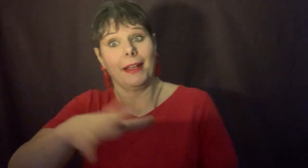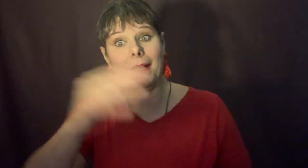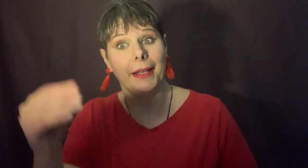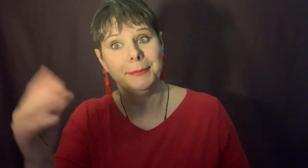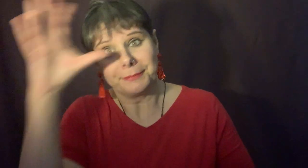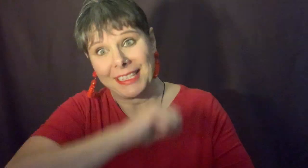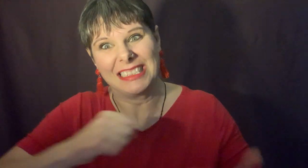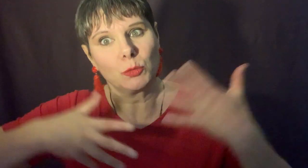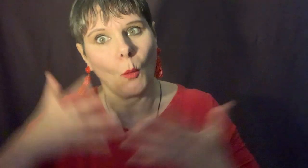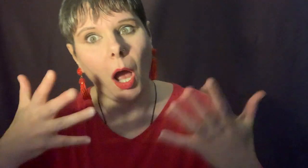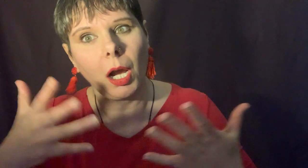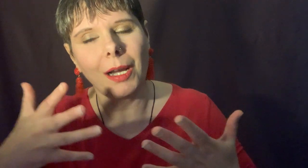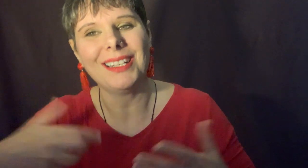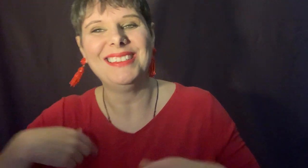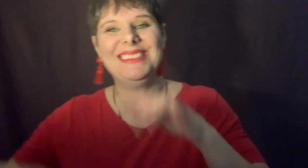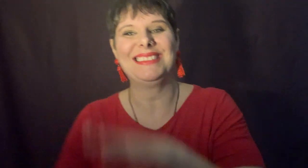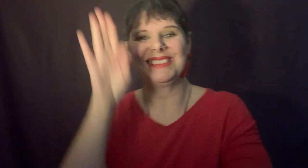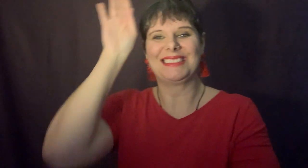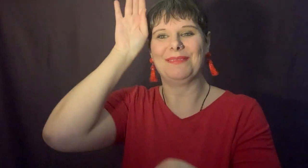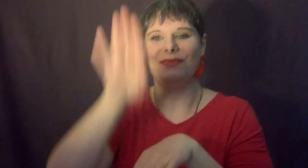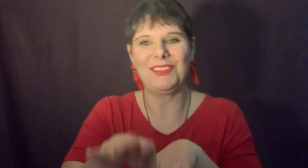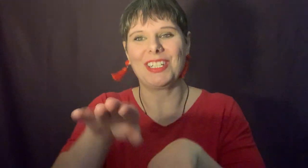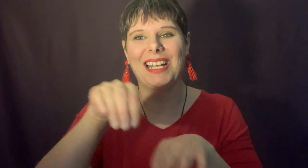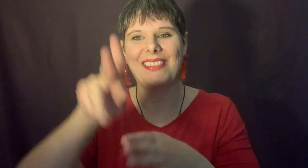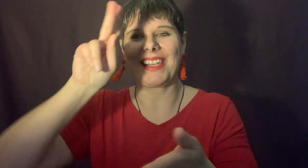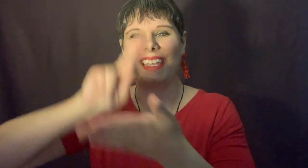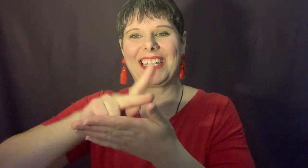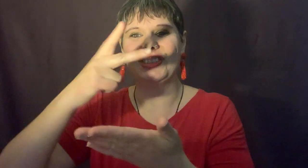But guess what?! When I stepped foot into my kitchen,